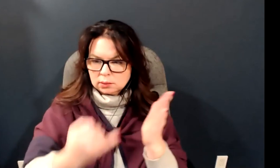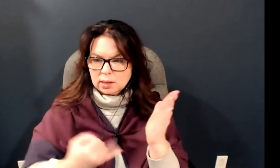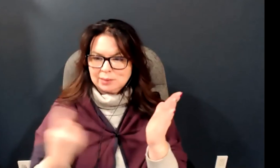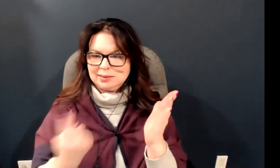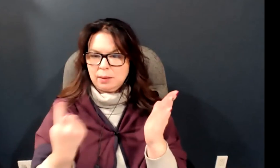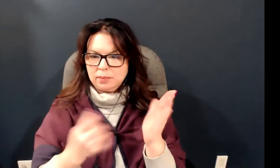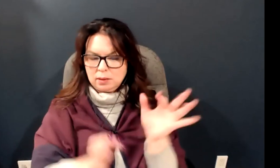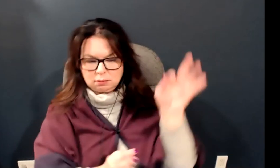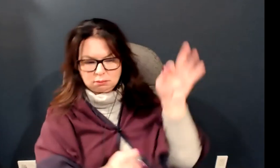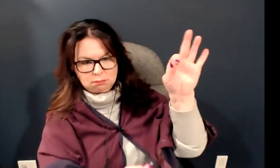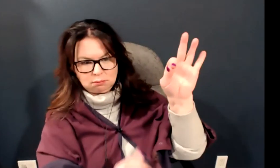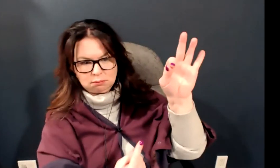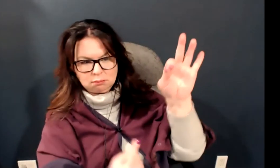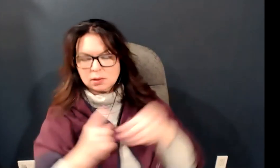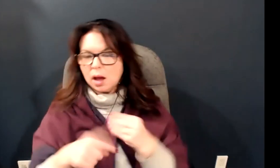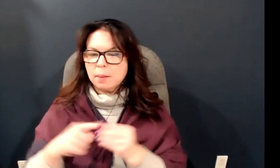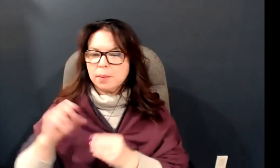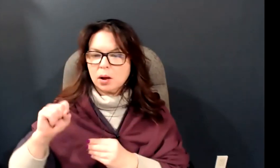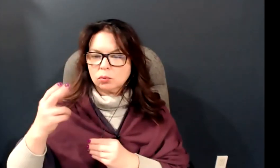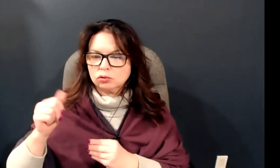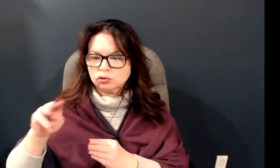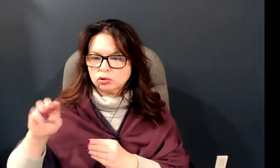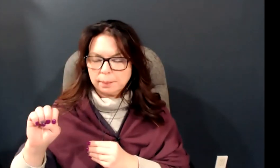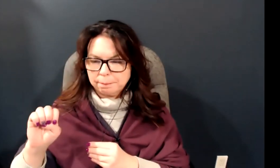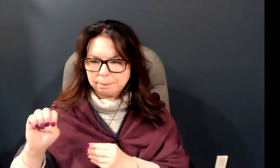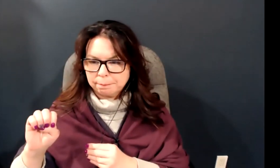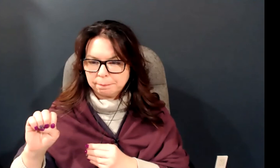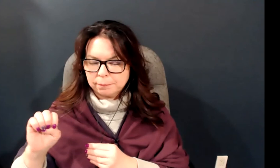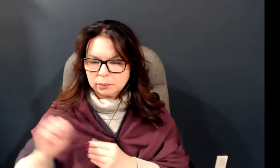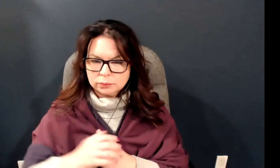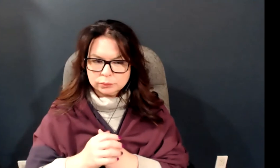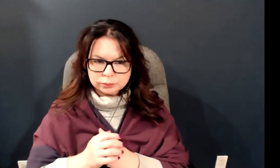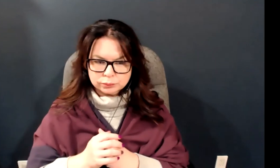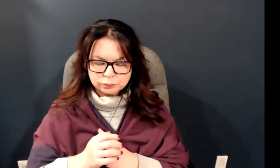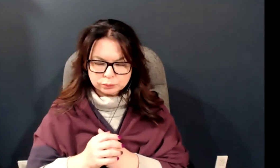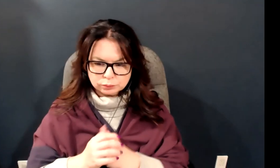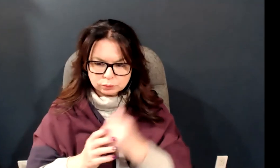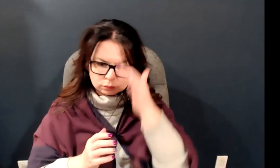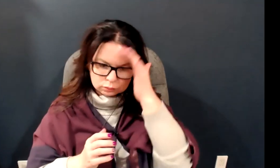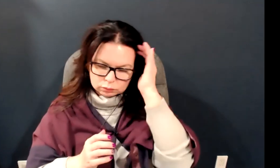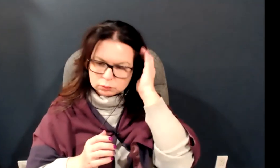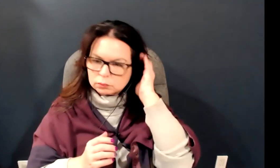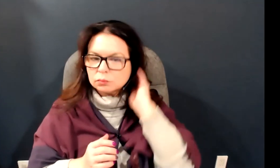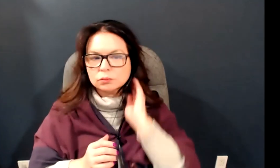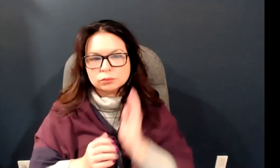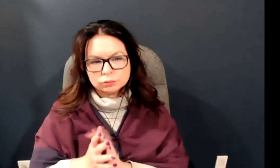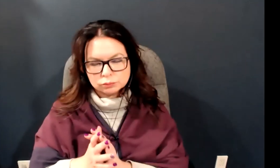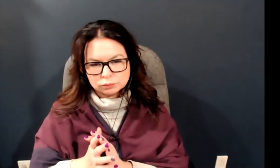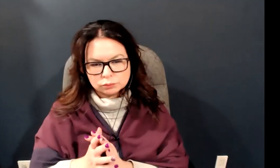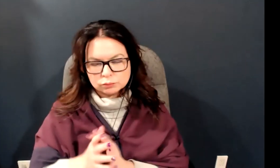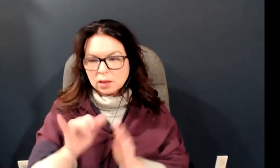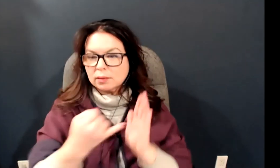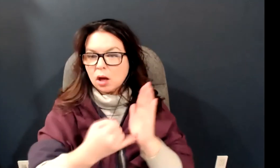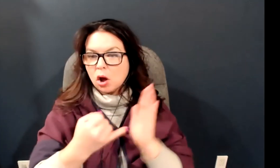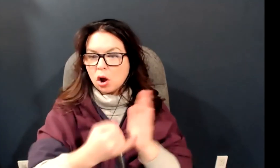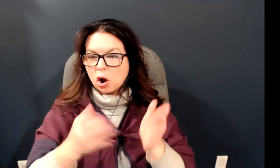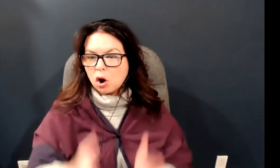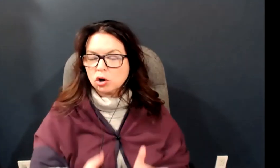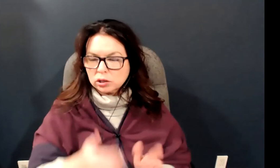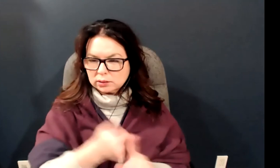in order for us to be seen. I mean, being a visual artist for yourself, doesn't go very